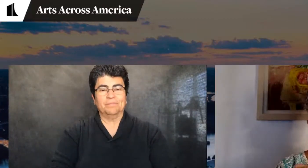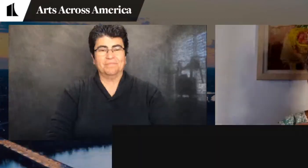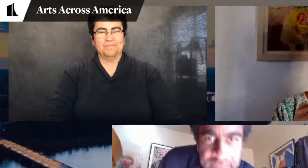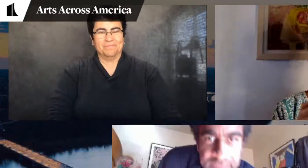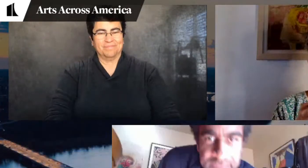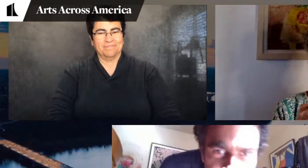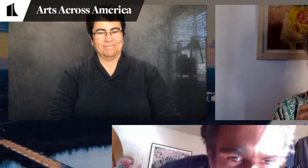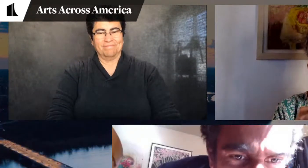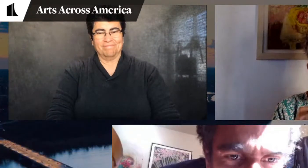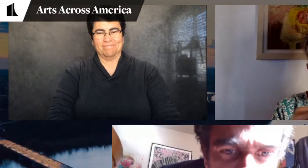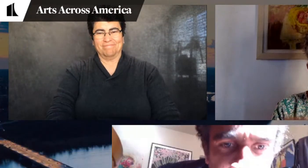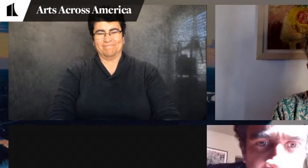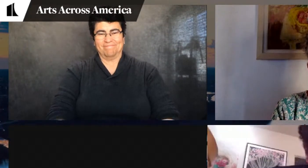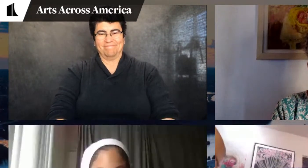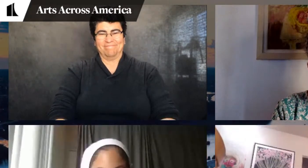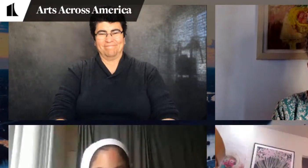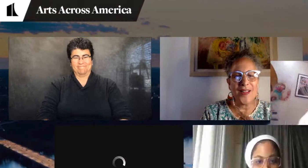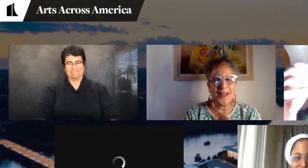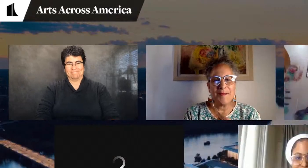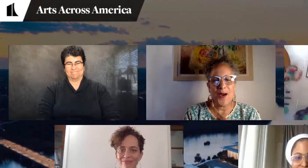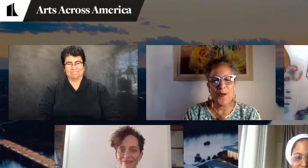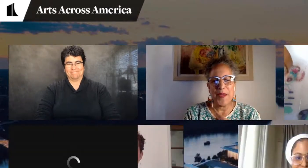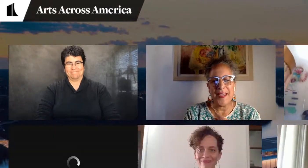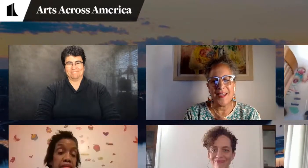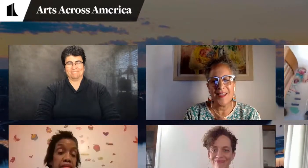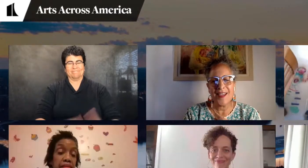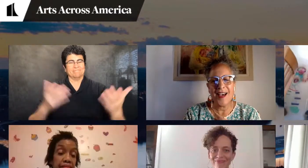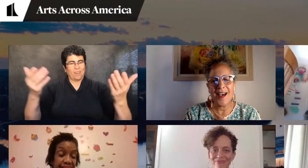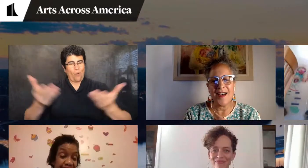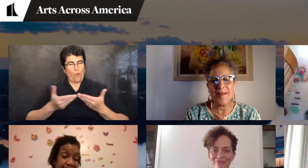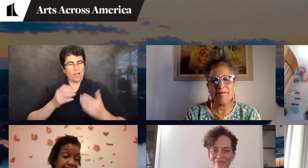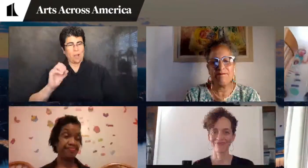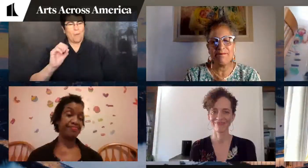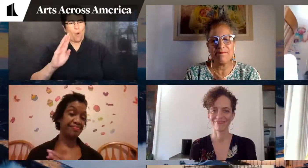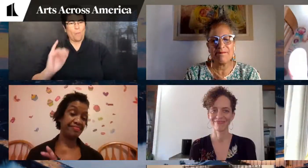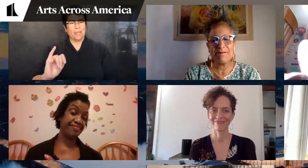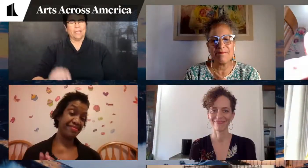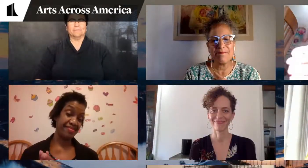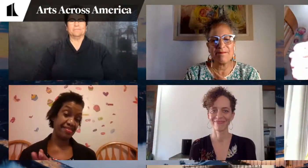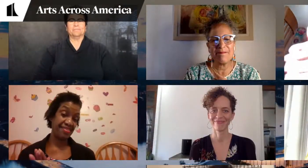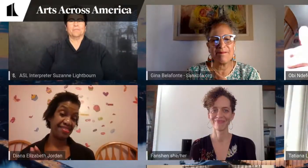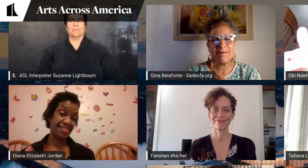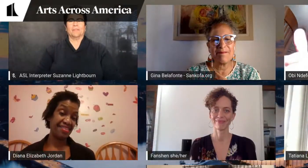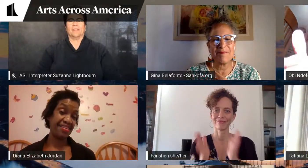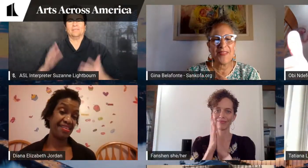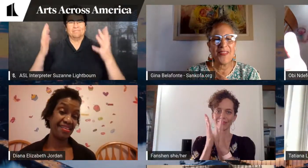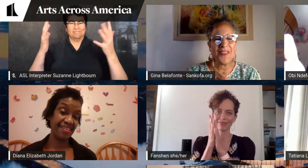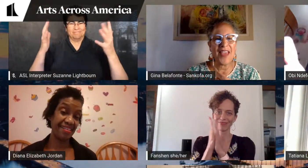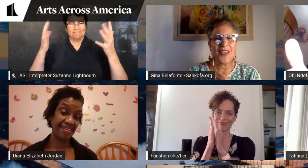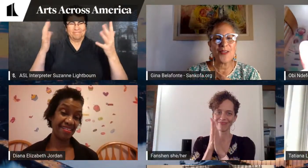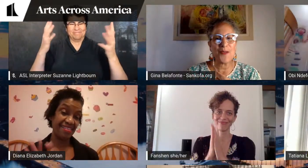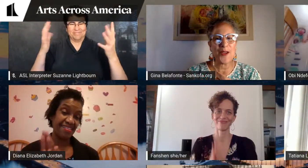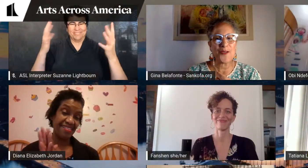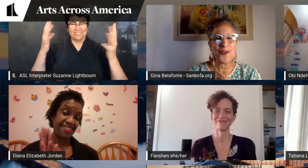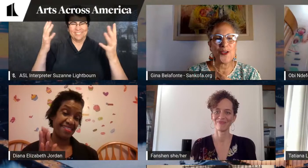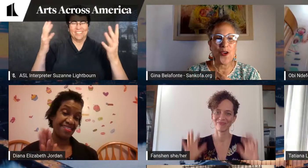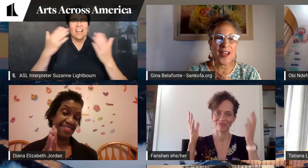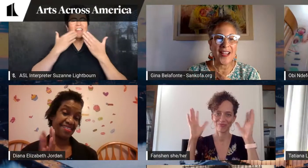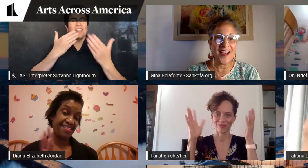Welcome, Obi. Thank you so much for joining us